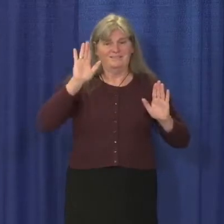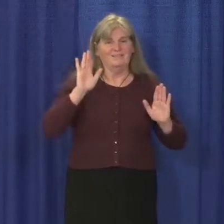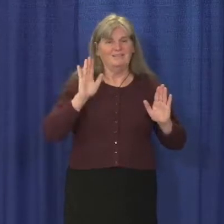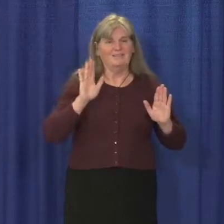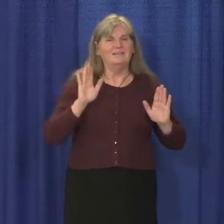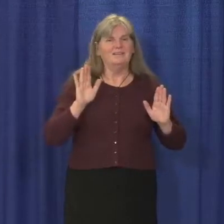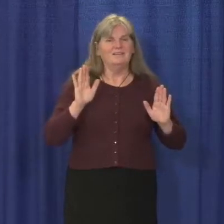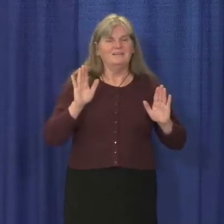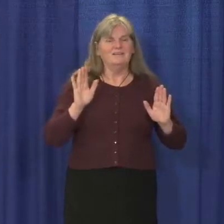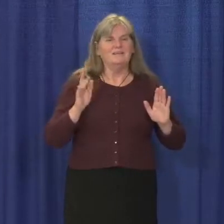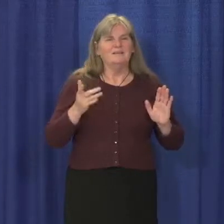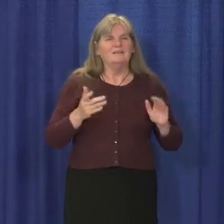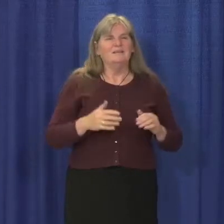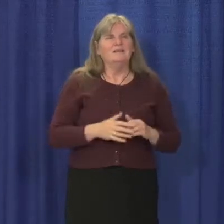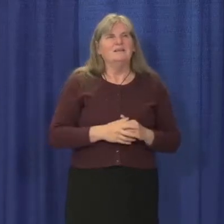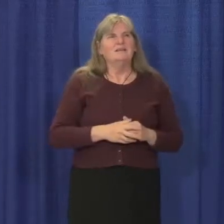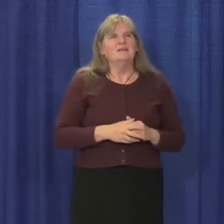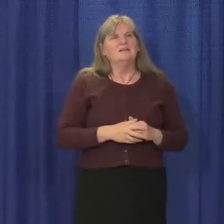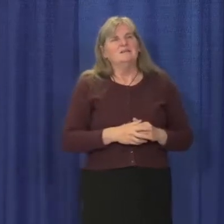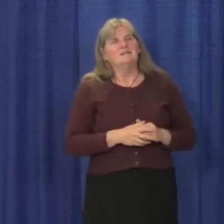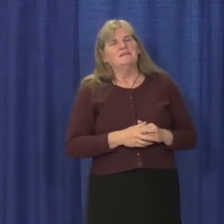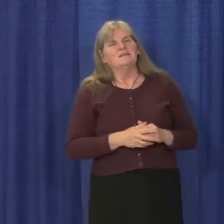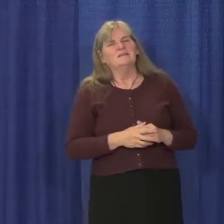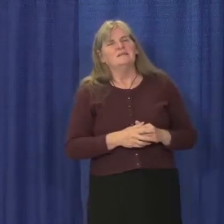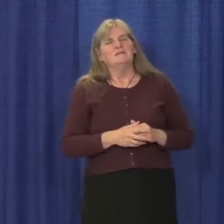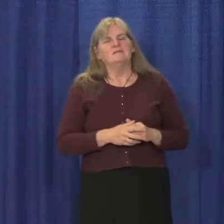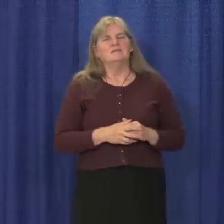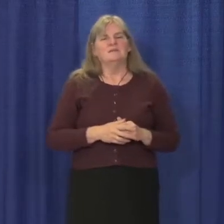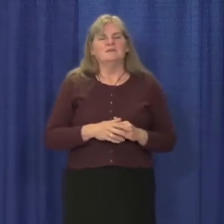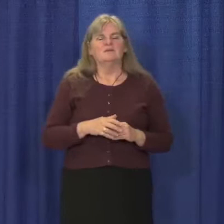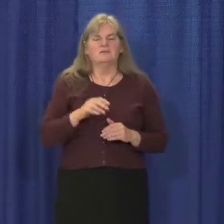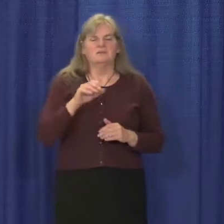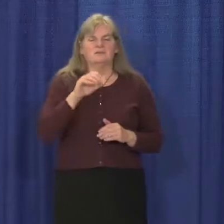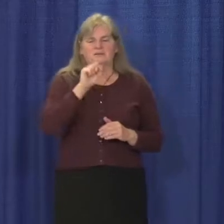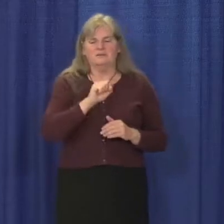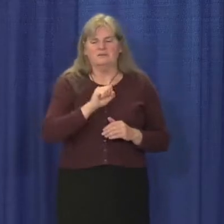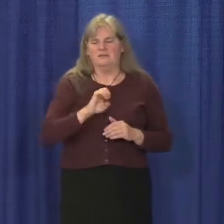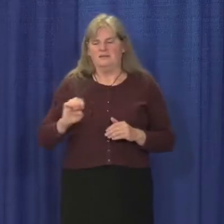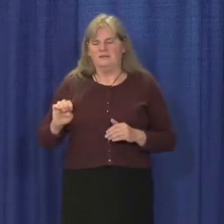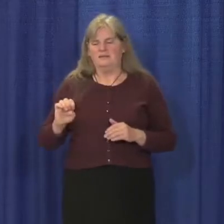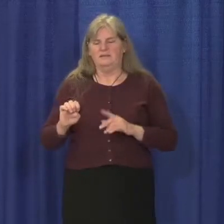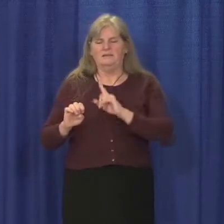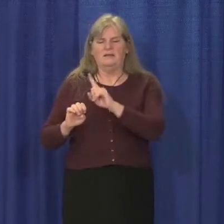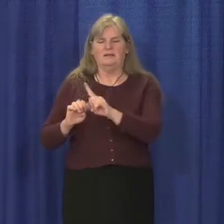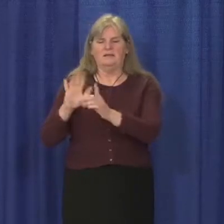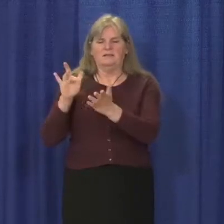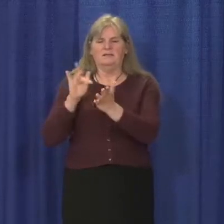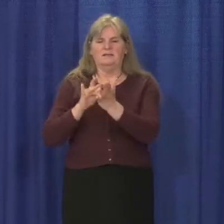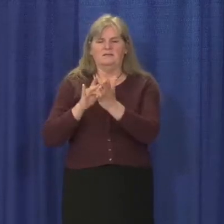comparably.